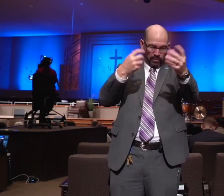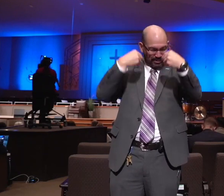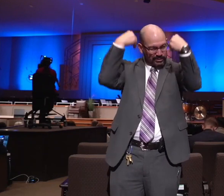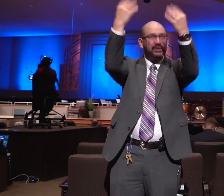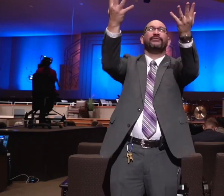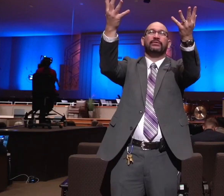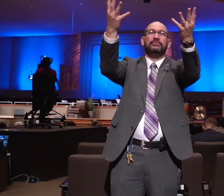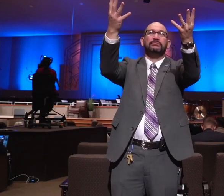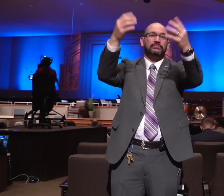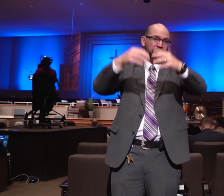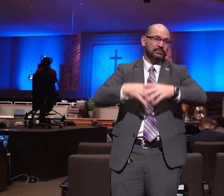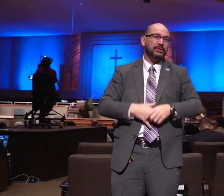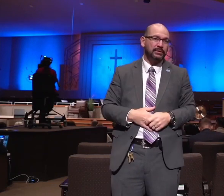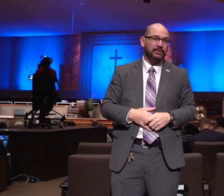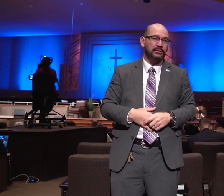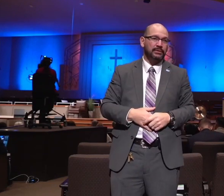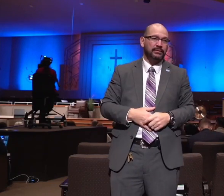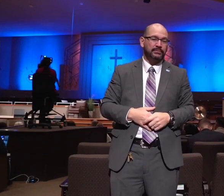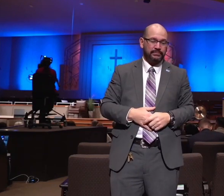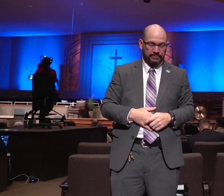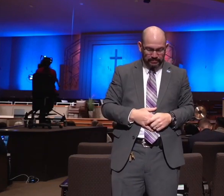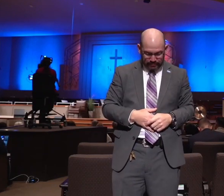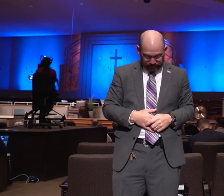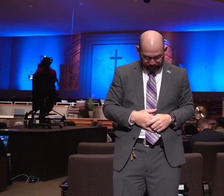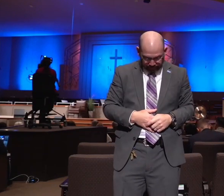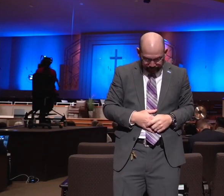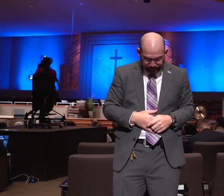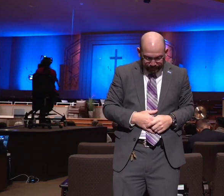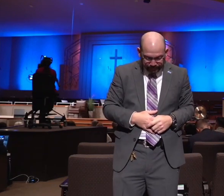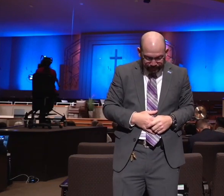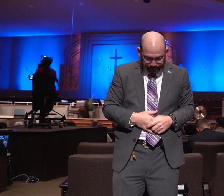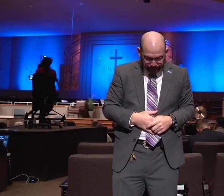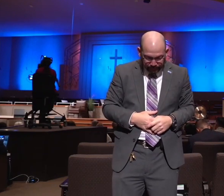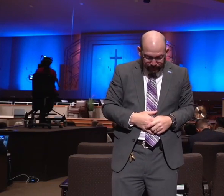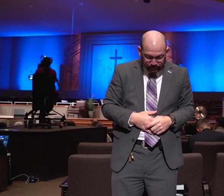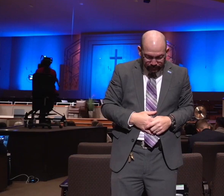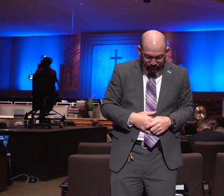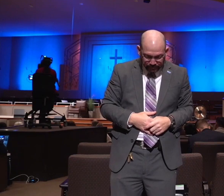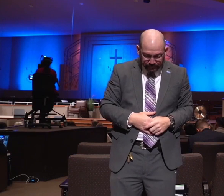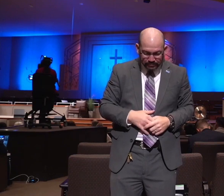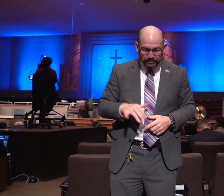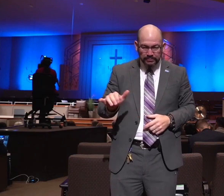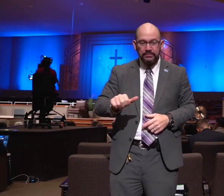can I tell you about another well in Bethlehem